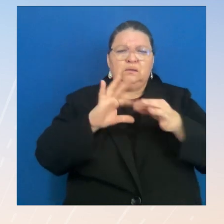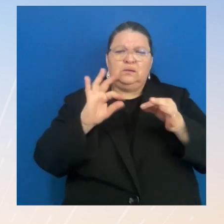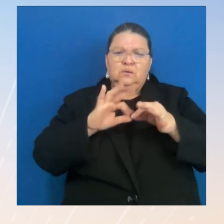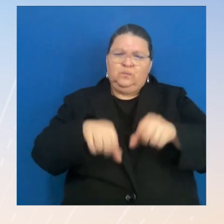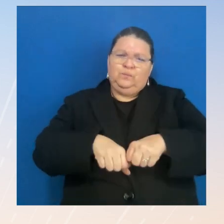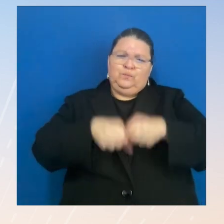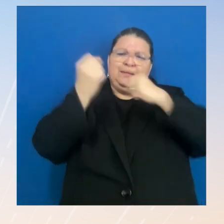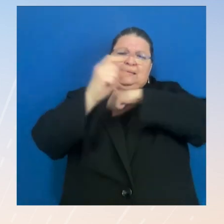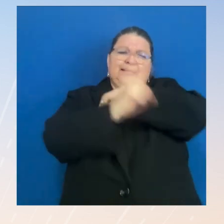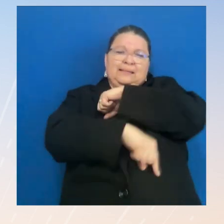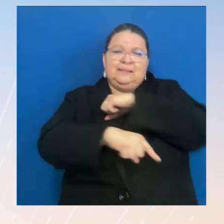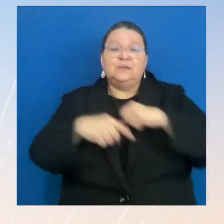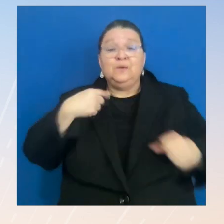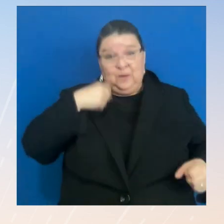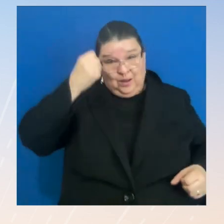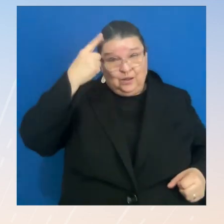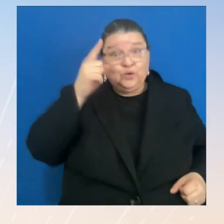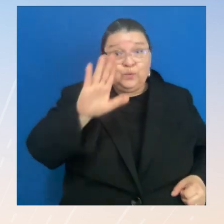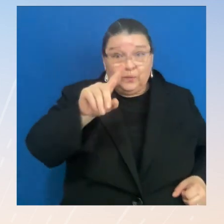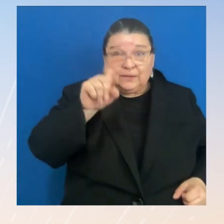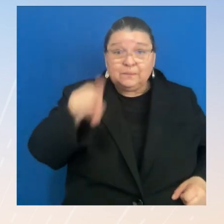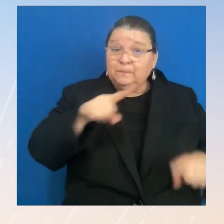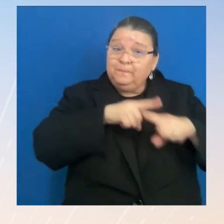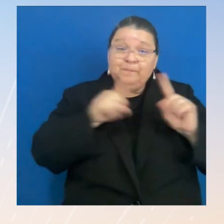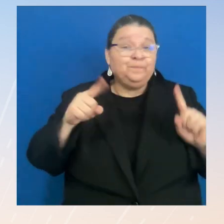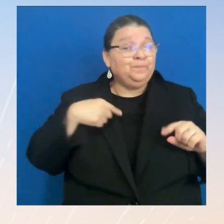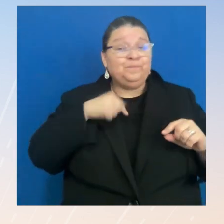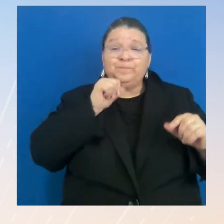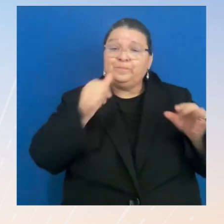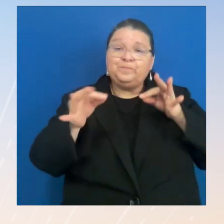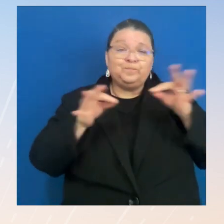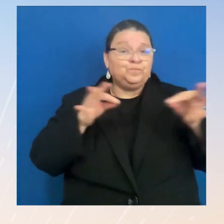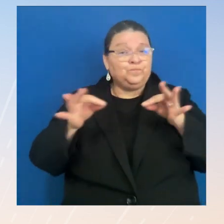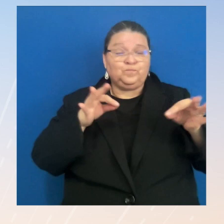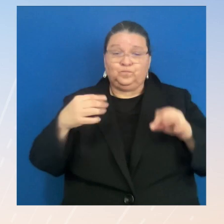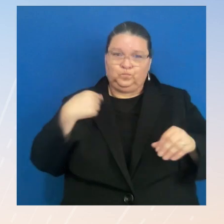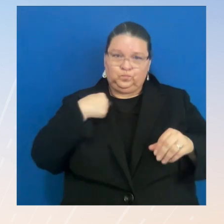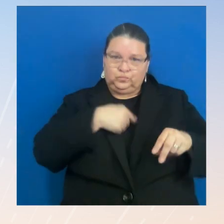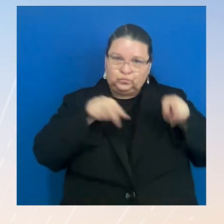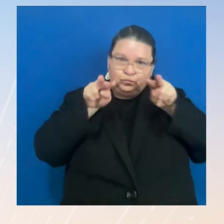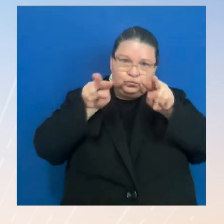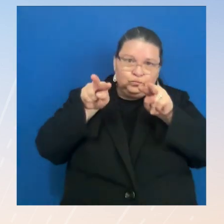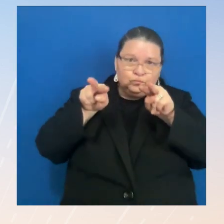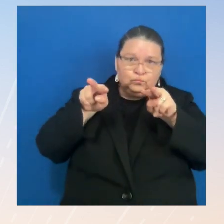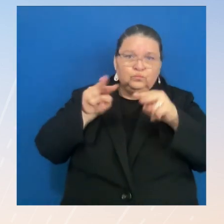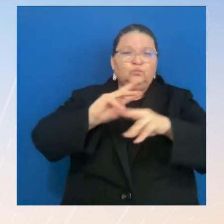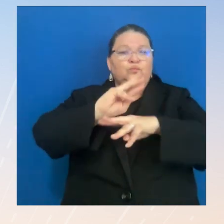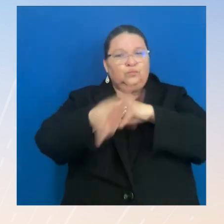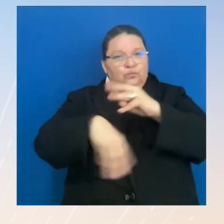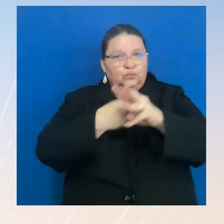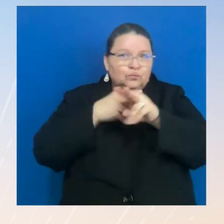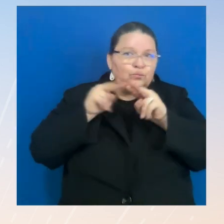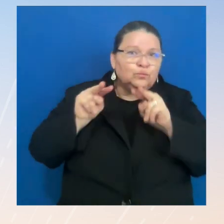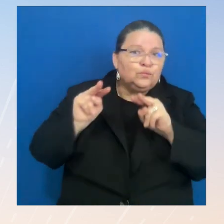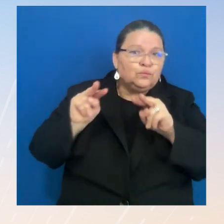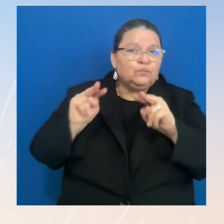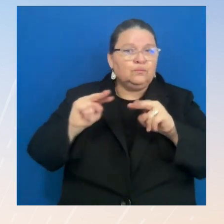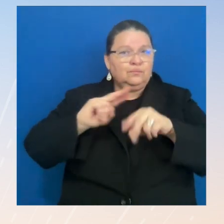We watch closely, the world is watching closely, and our National Security Advisor was clear there will be consequences should they --